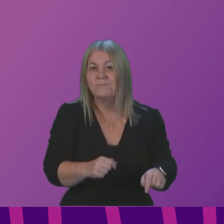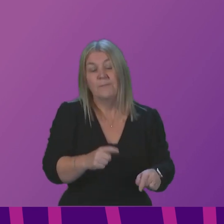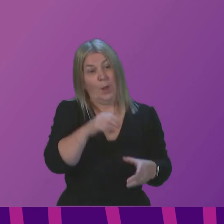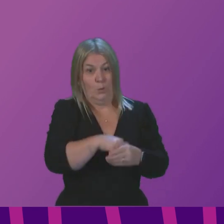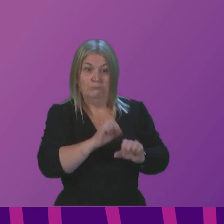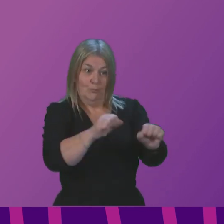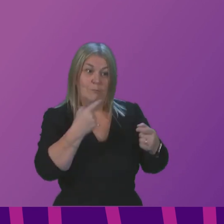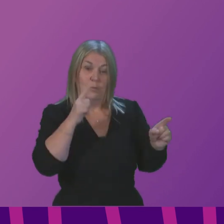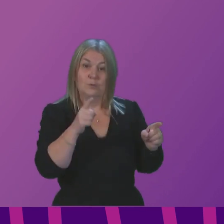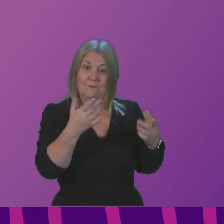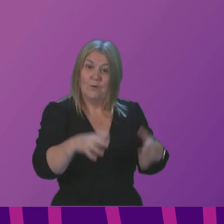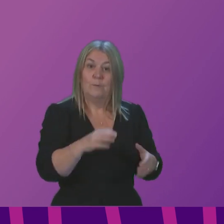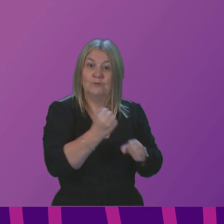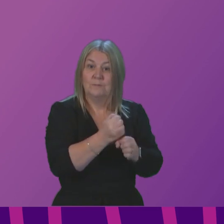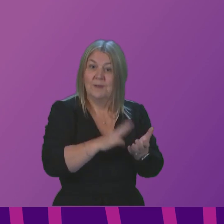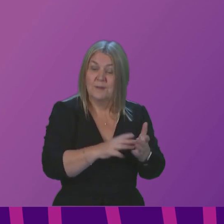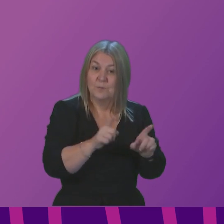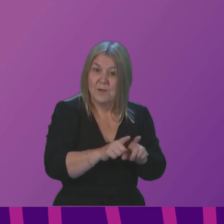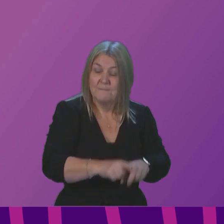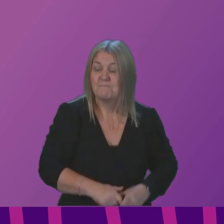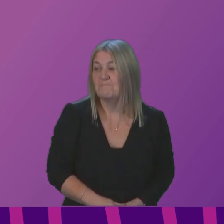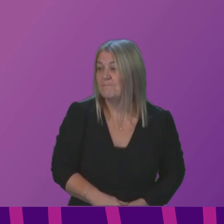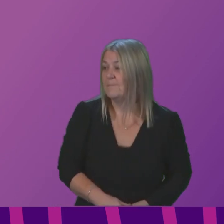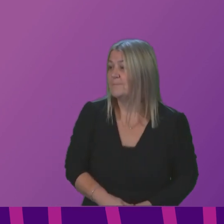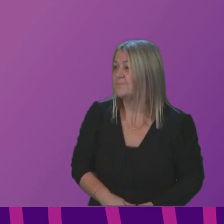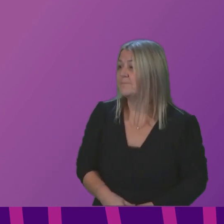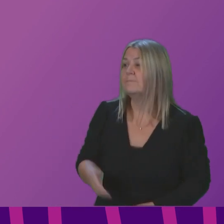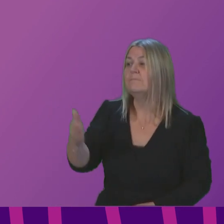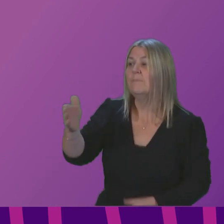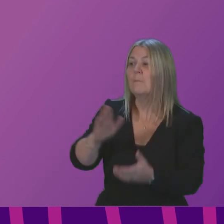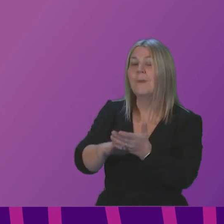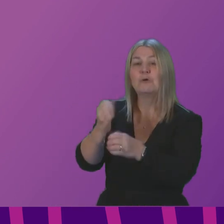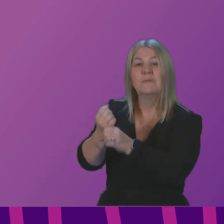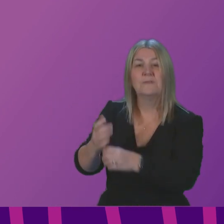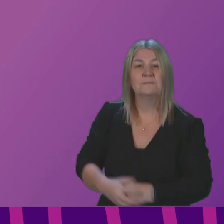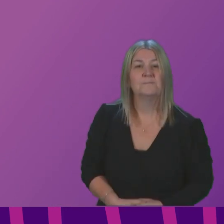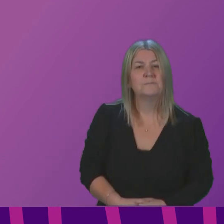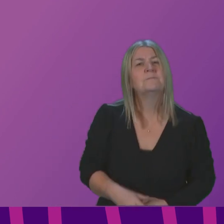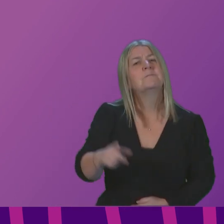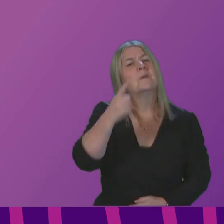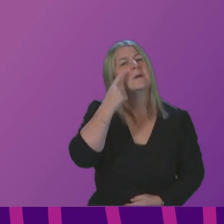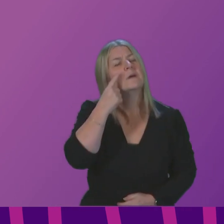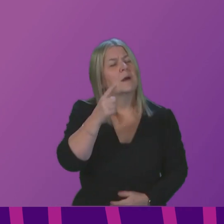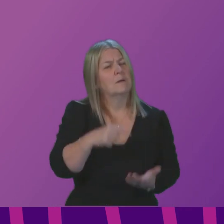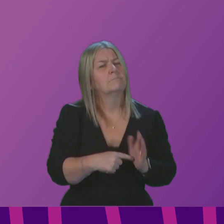I draw members’ attention to my entry in the register of members’ interests, as an